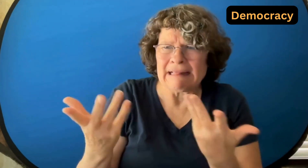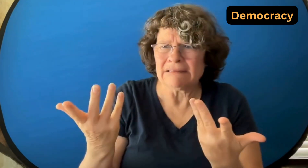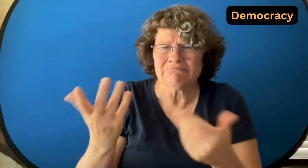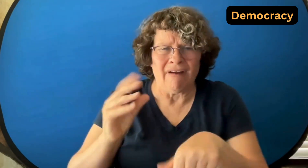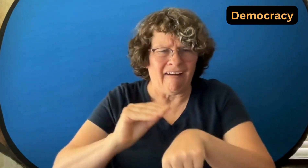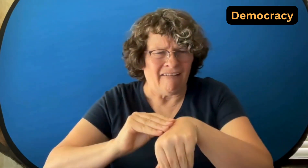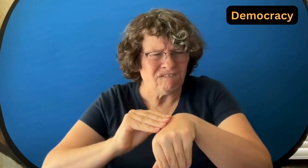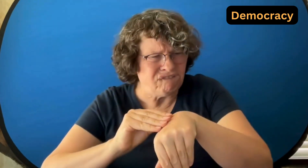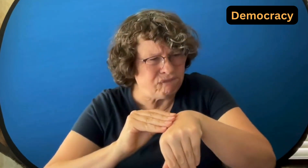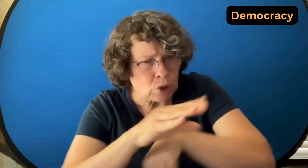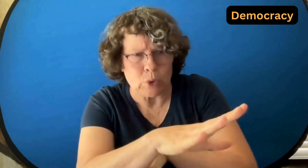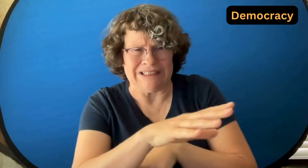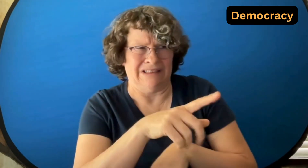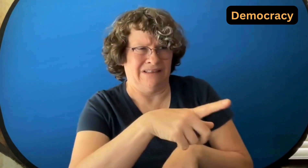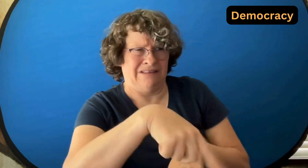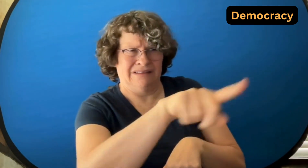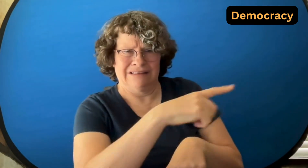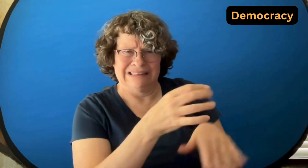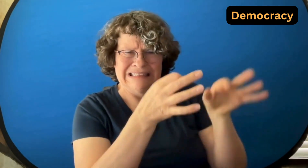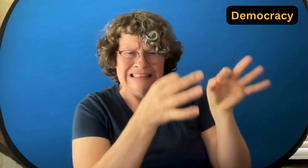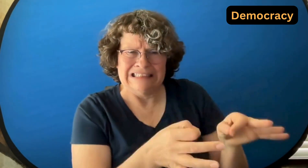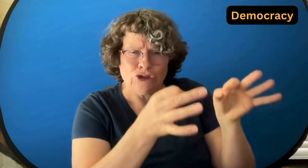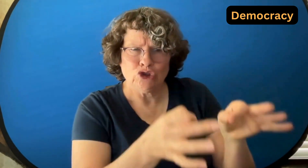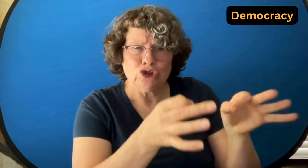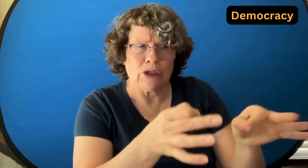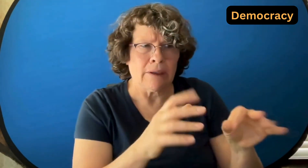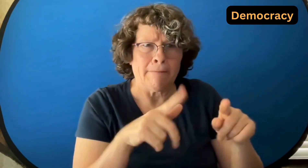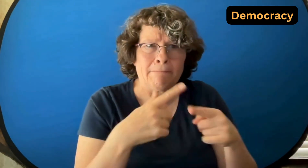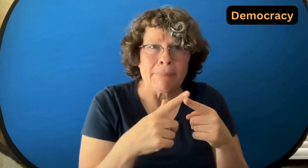and influence decisions about